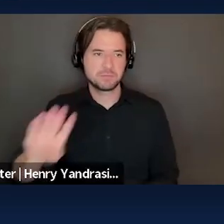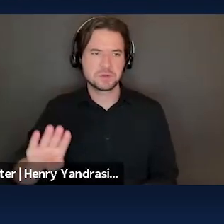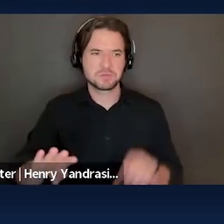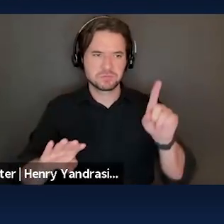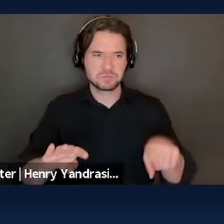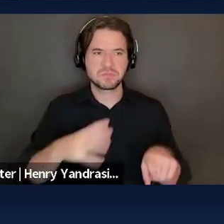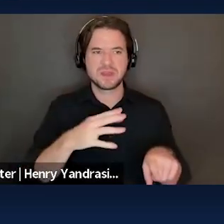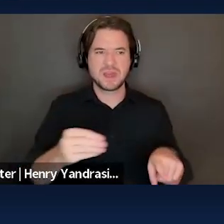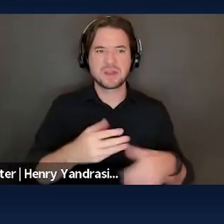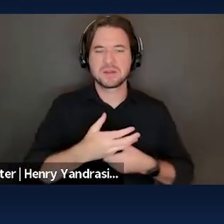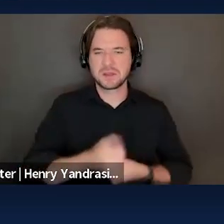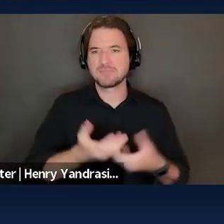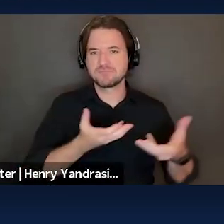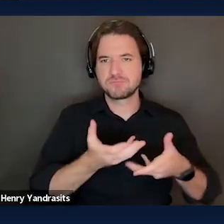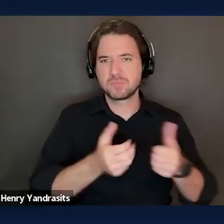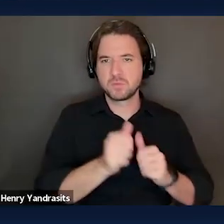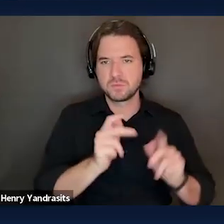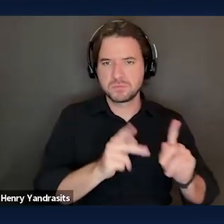As well as confidence interacting with people with disabilities.